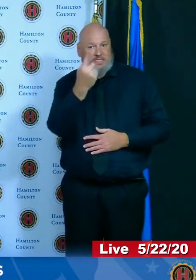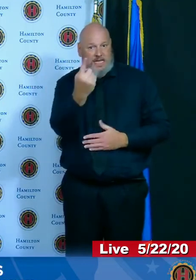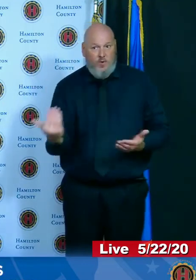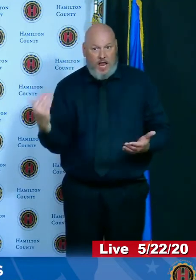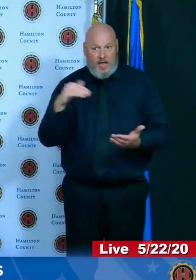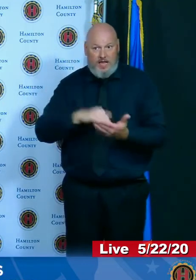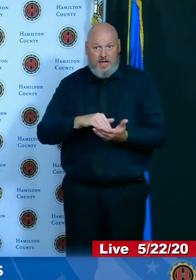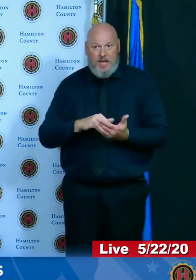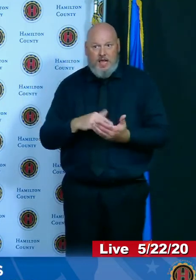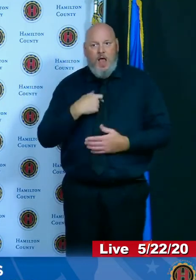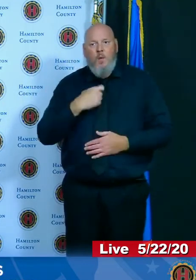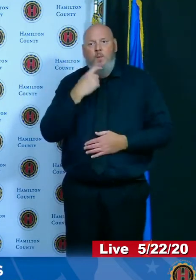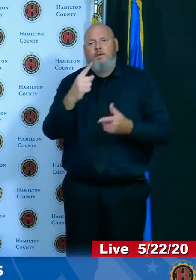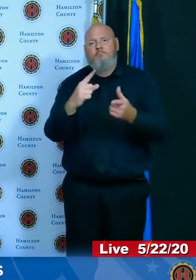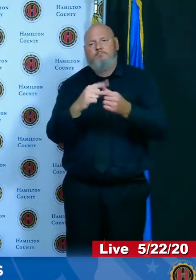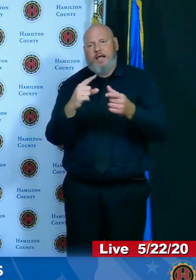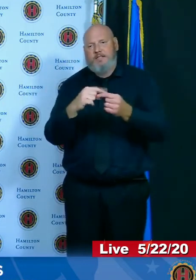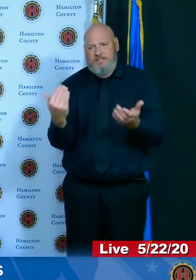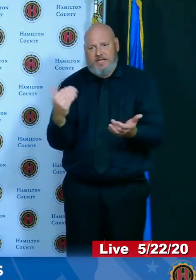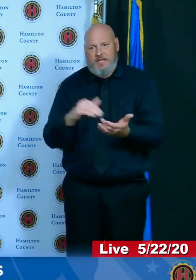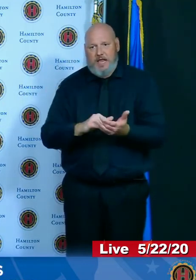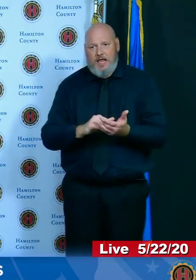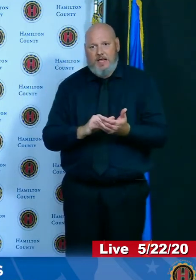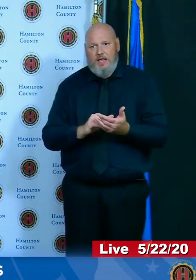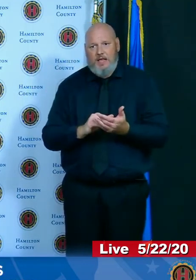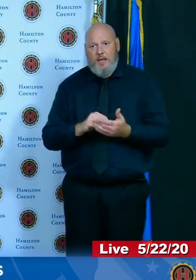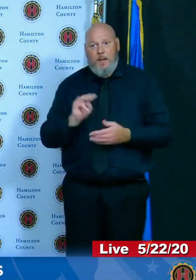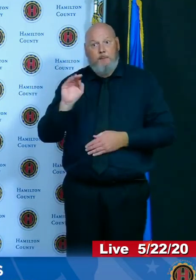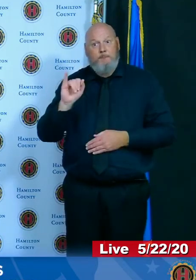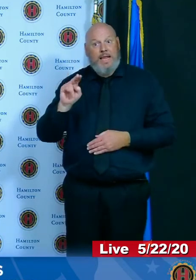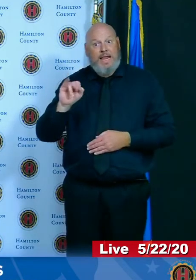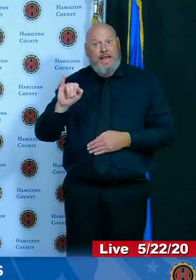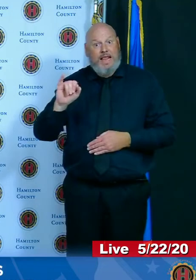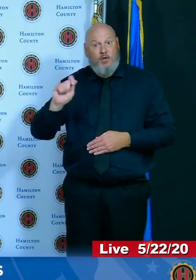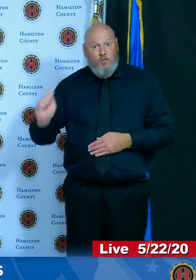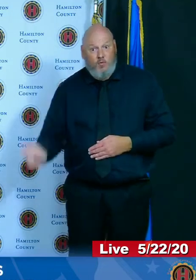miniature golf one more time